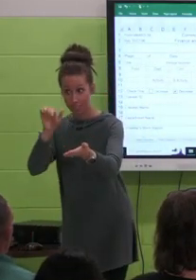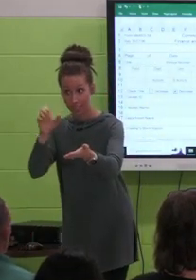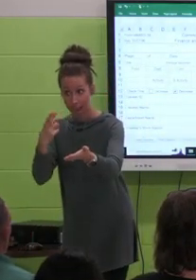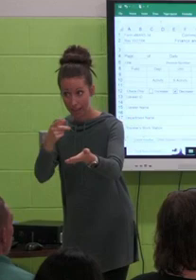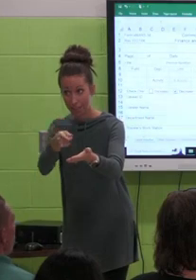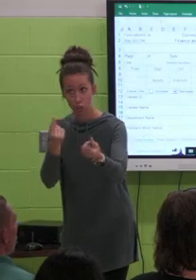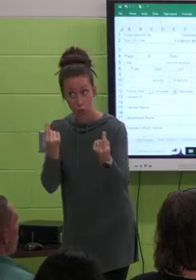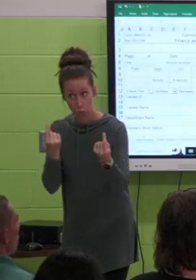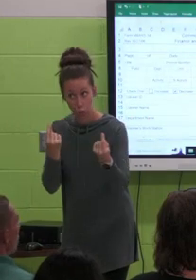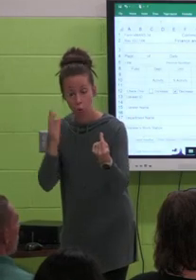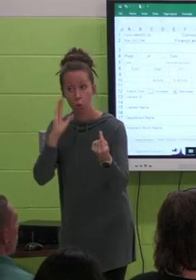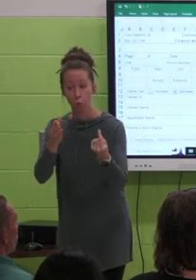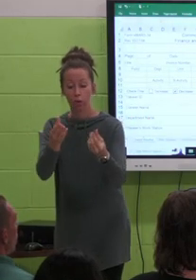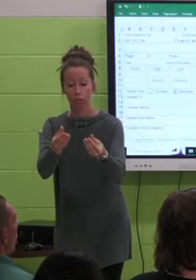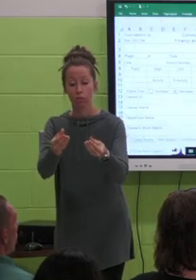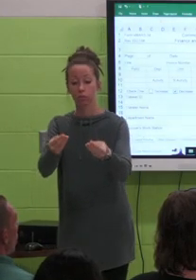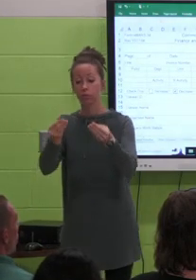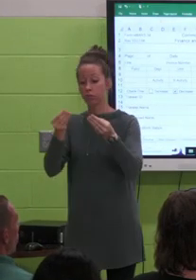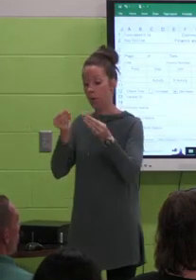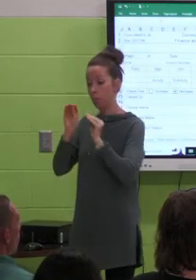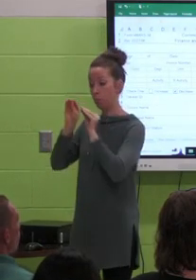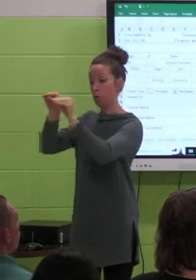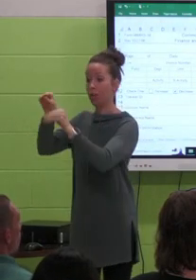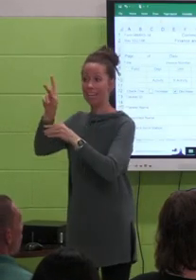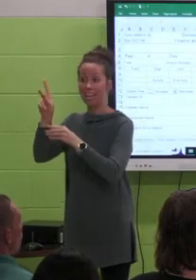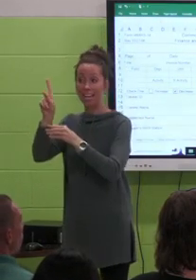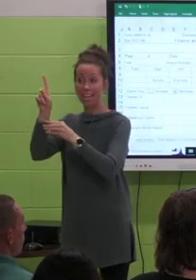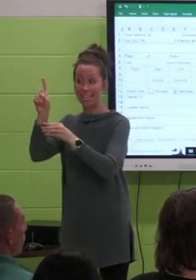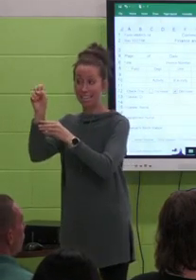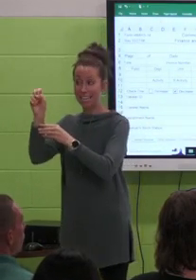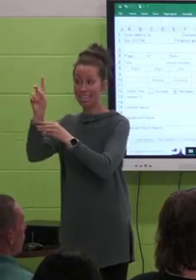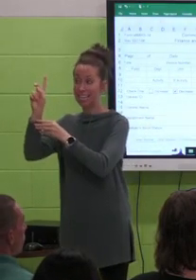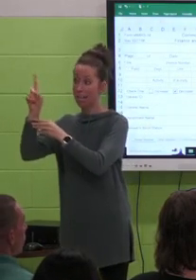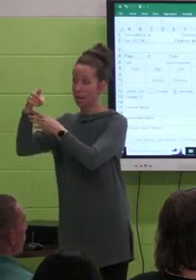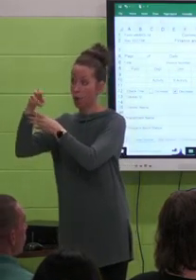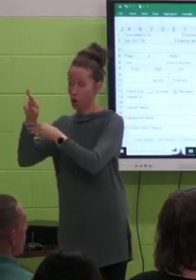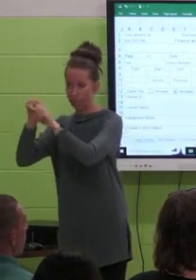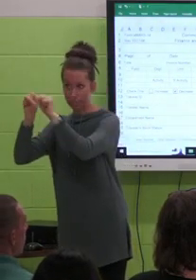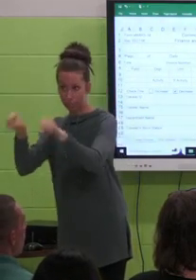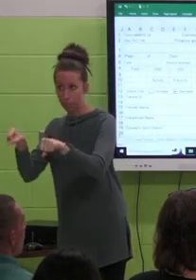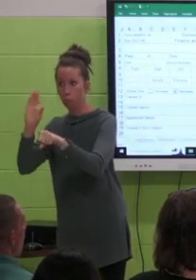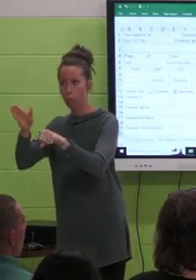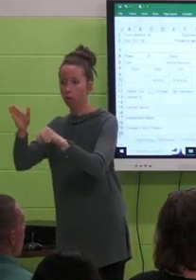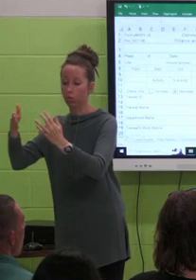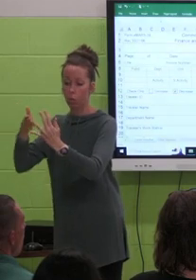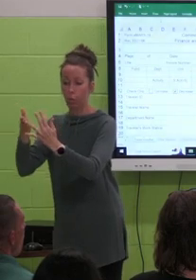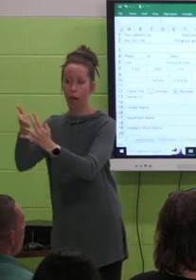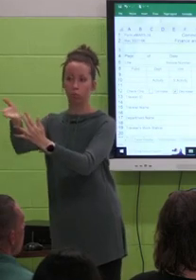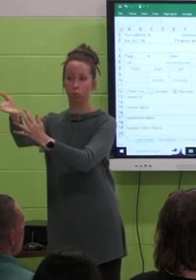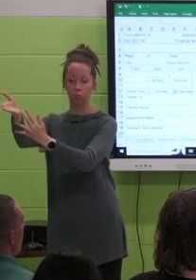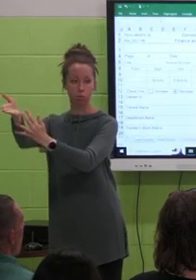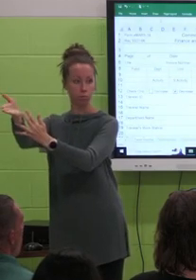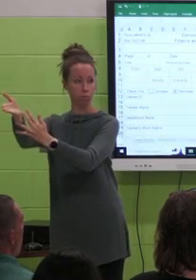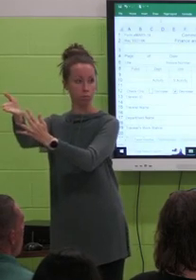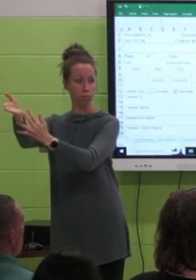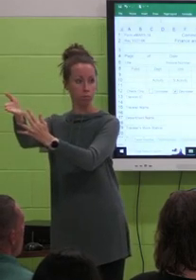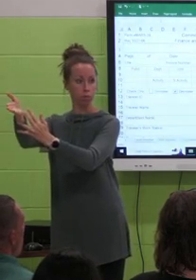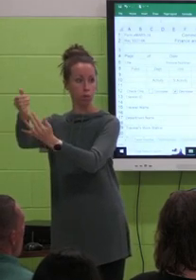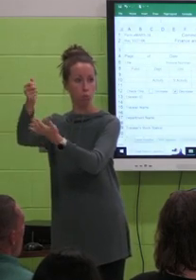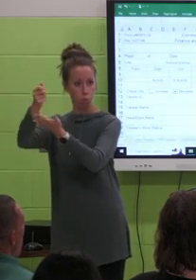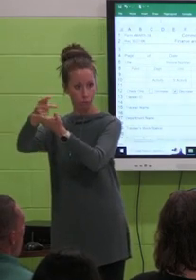is he's going to put it into the KDE DPR system it's going to route through the approvals there